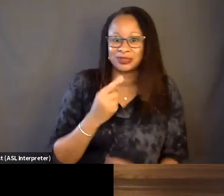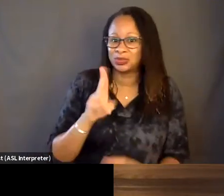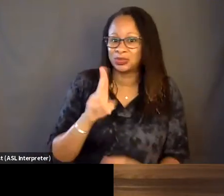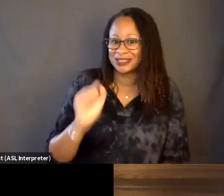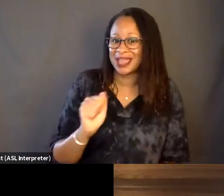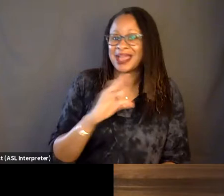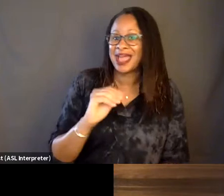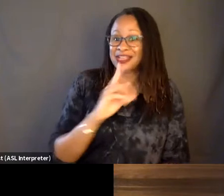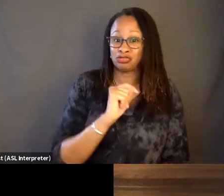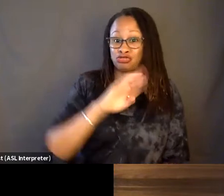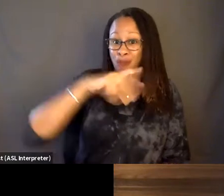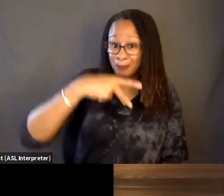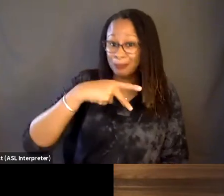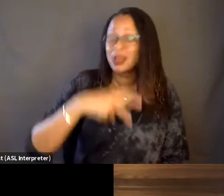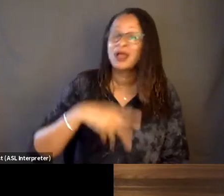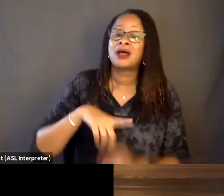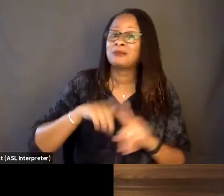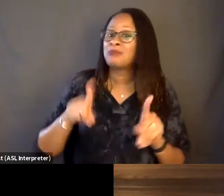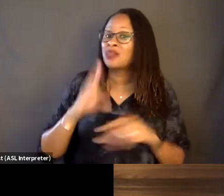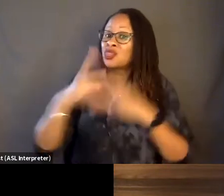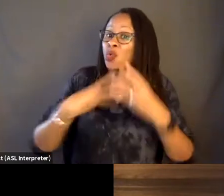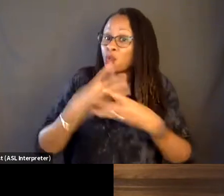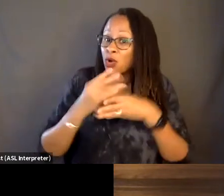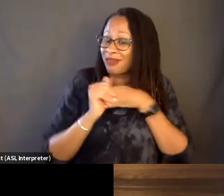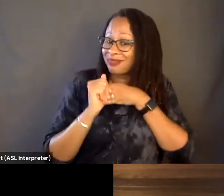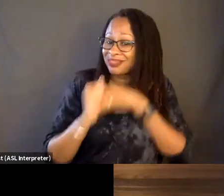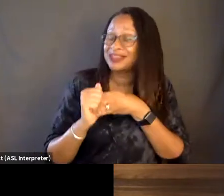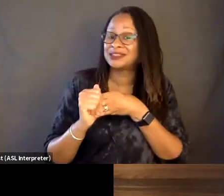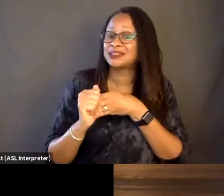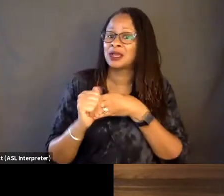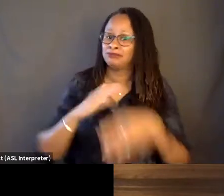but the world leaders are willing to essentially look